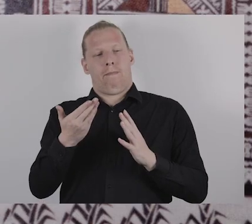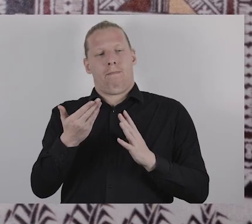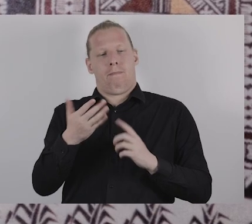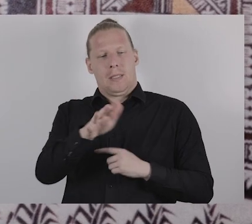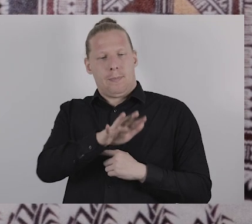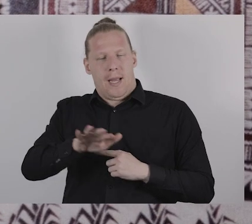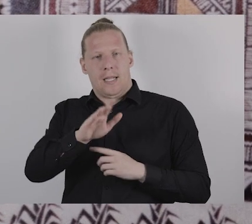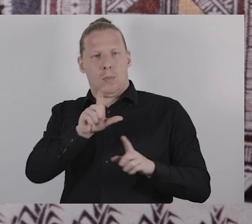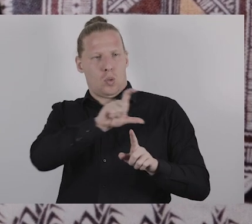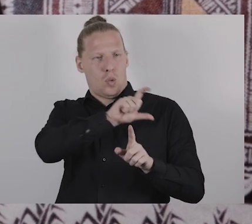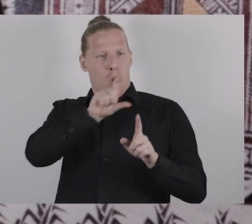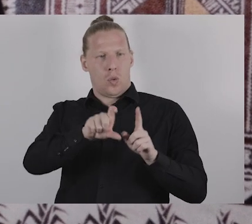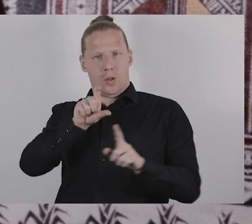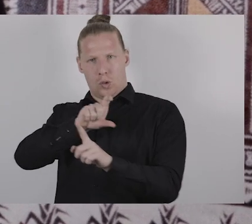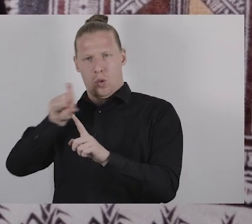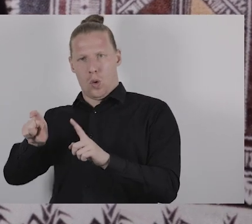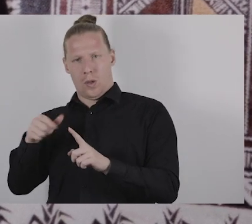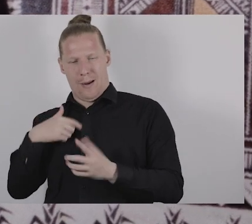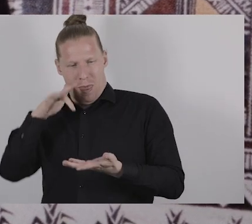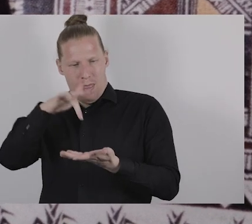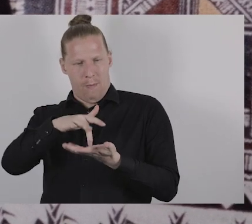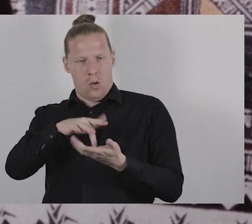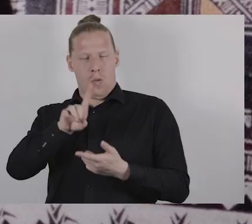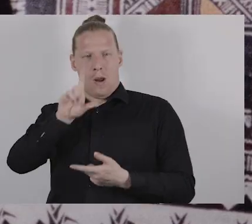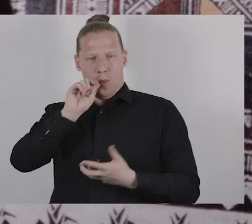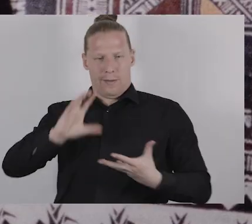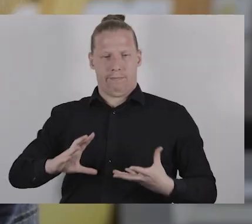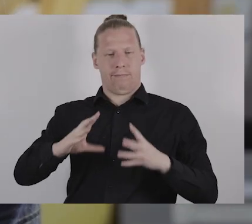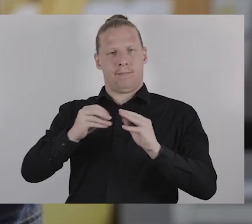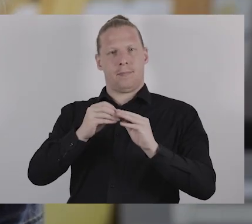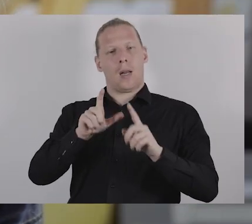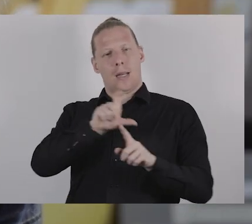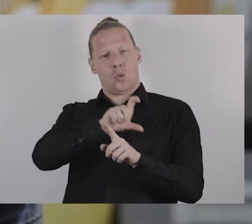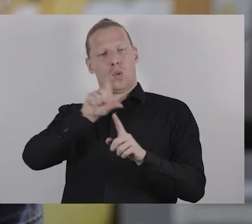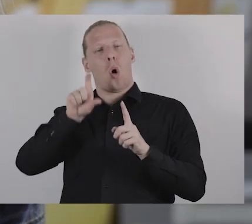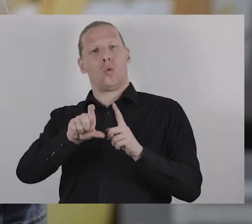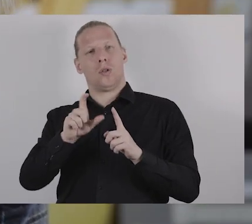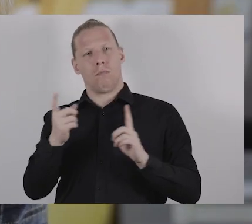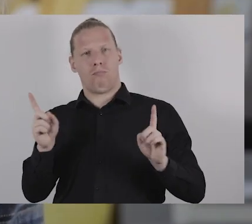We can provide encouragement to each other, where we can develop this culture of encouragement